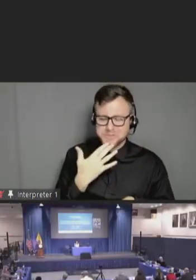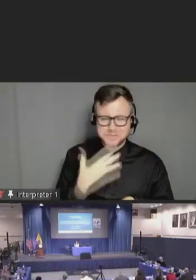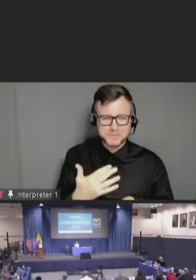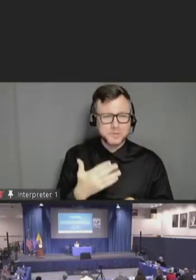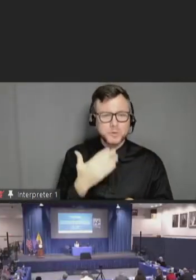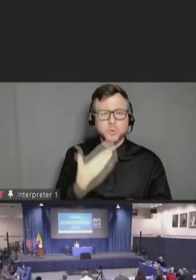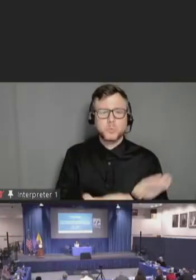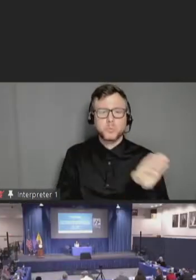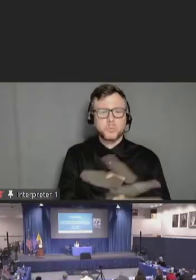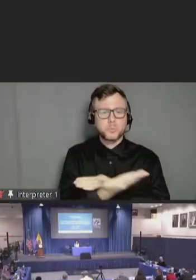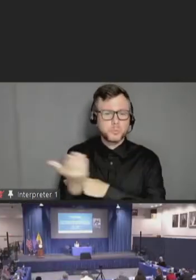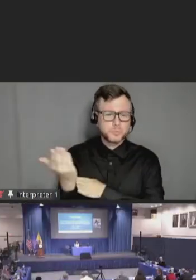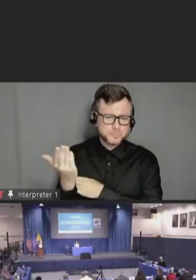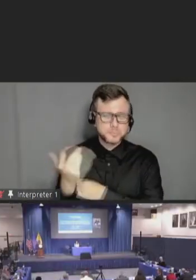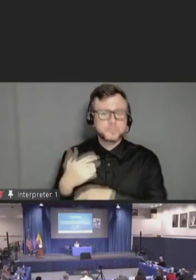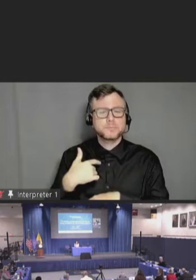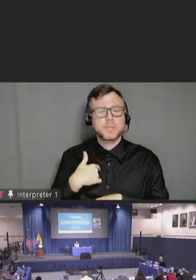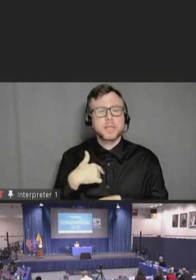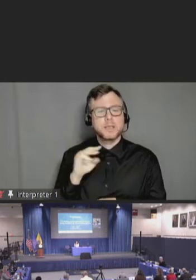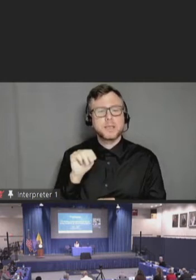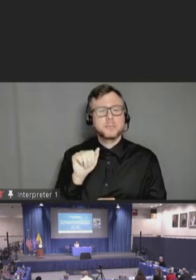Good morning, everyone. I'm Matt Daley.